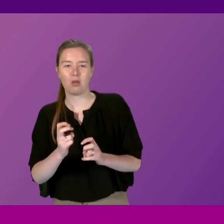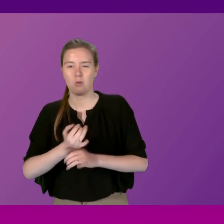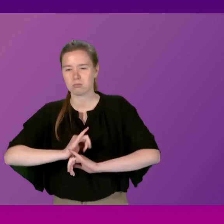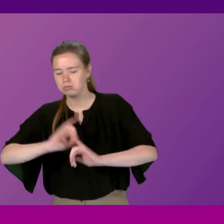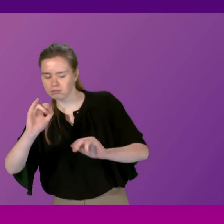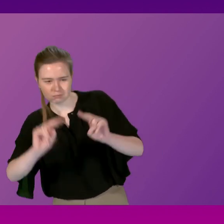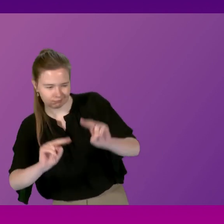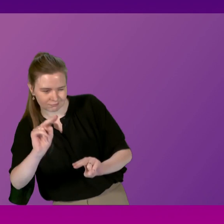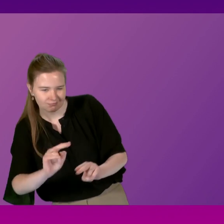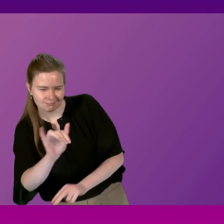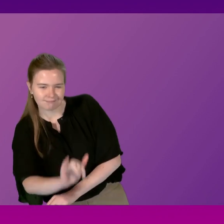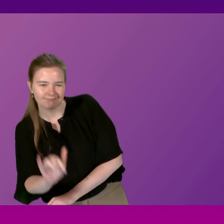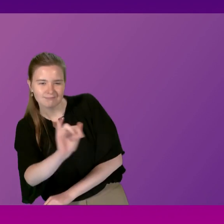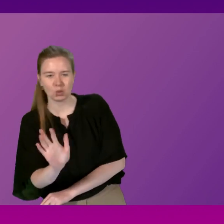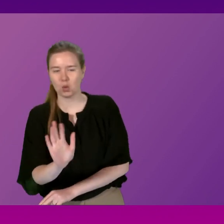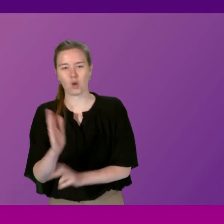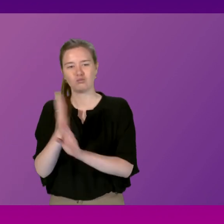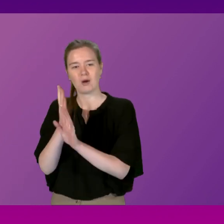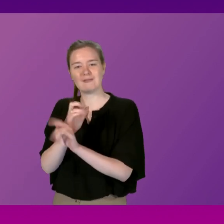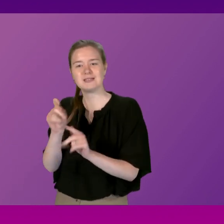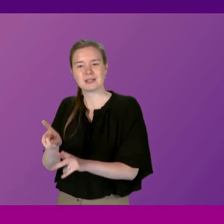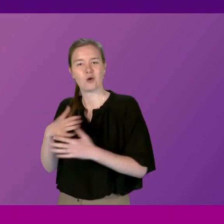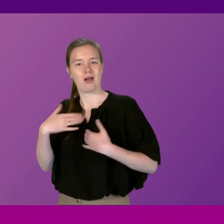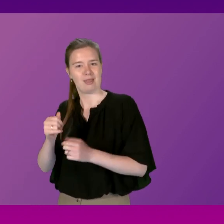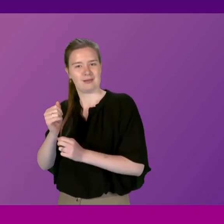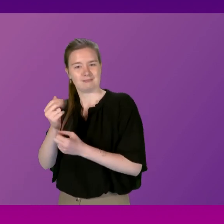and we never use the private sector to carry out health assessments.